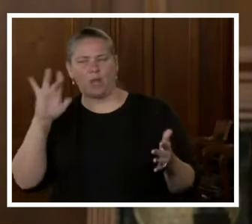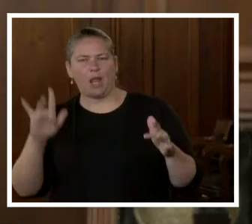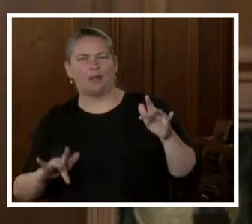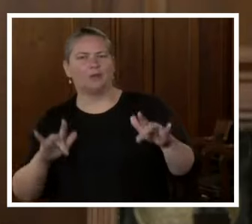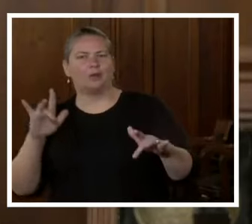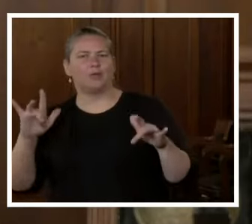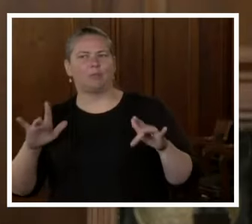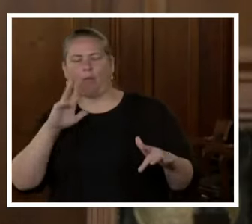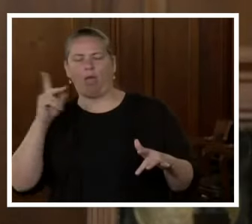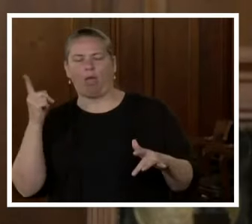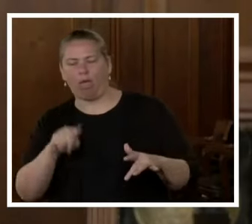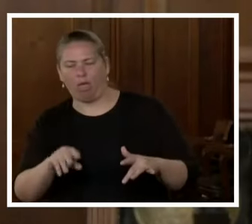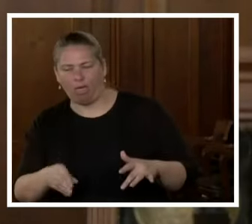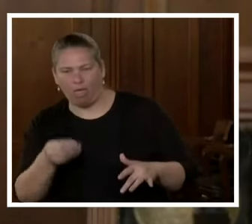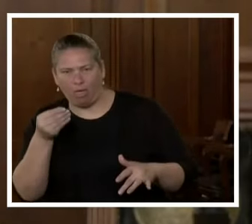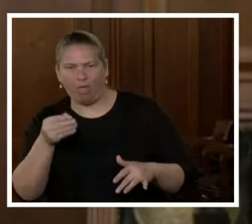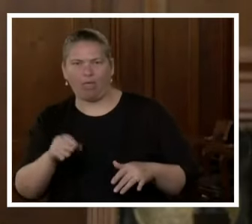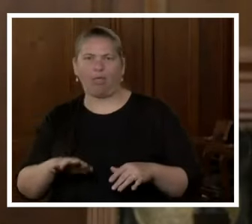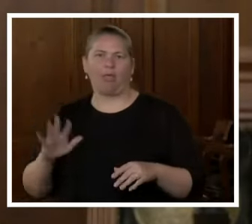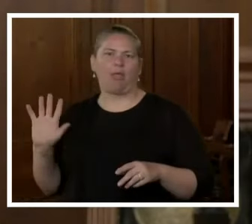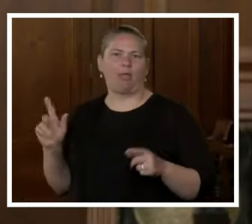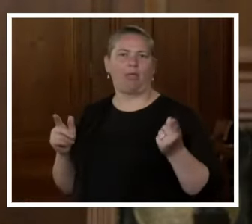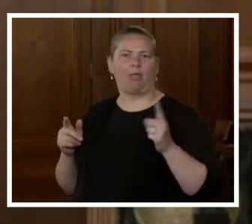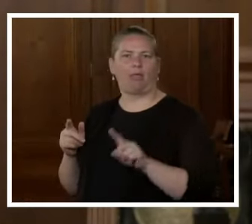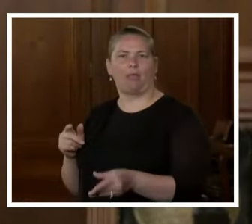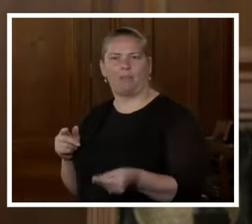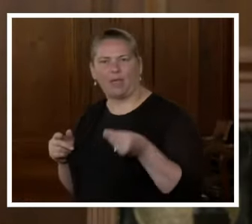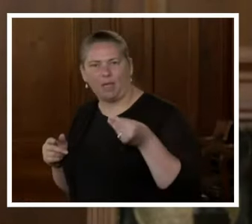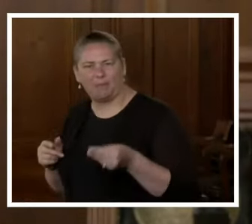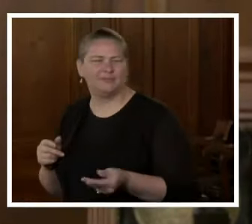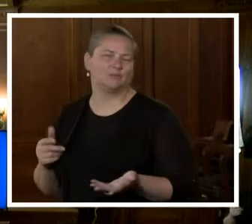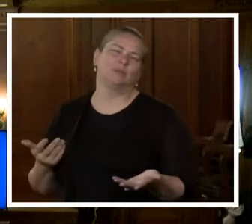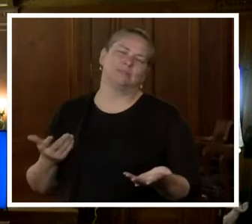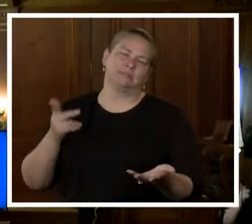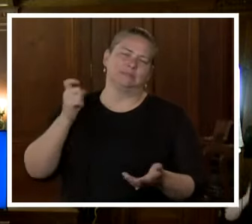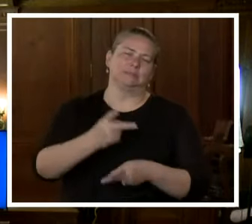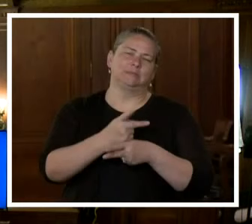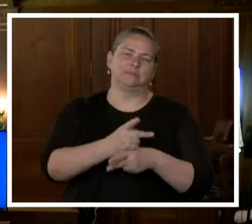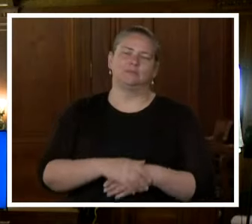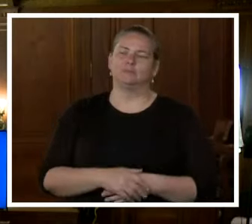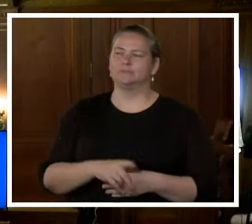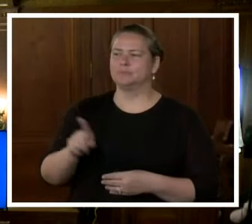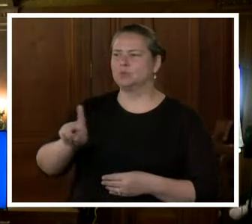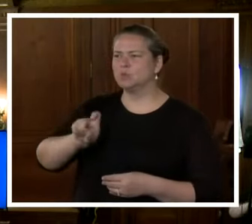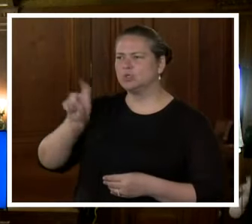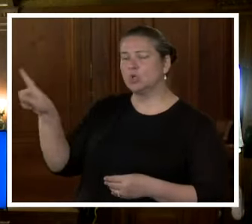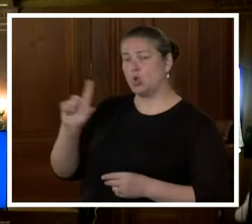THERE'S PROBABLY SOME EMOTIONS OF FEELING UNDERAPPRECIATED RIGHT NOW, TOO, BUT I THINK